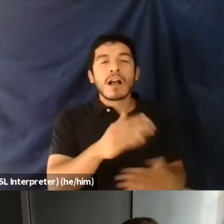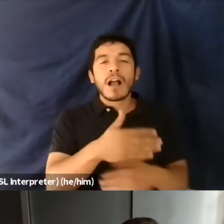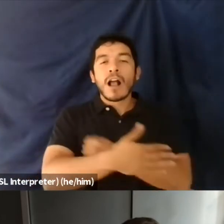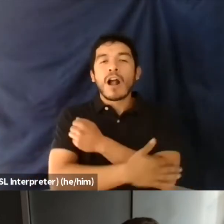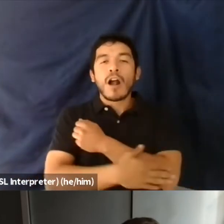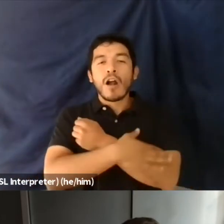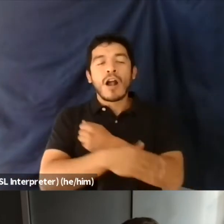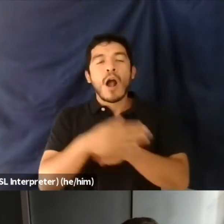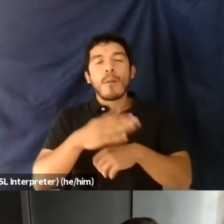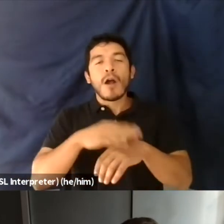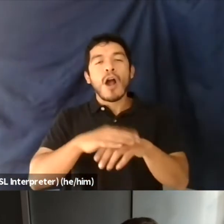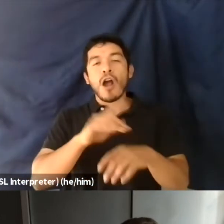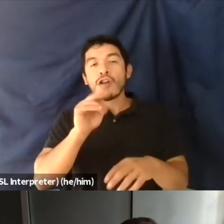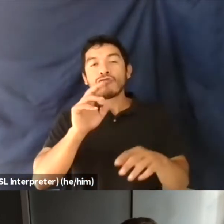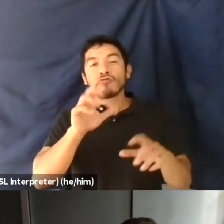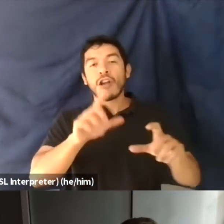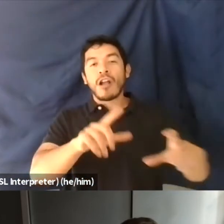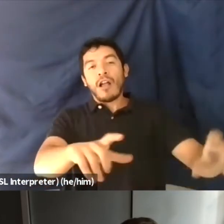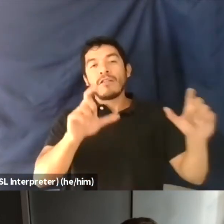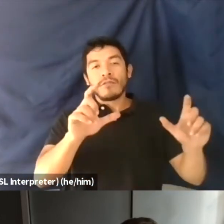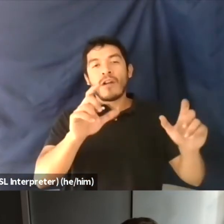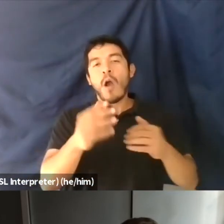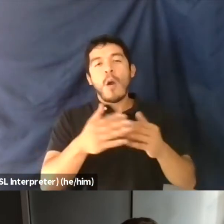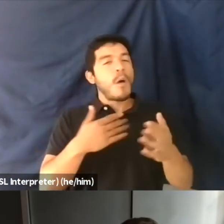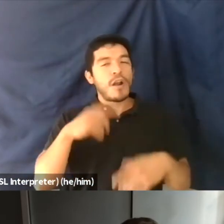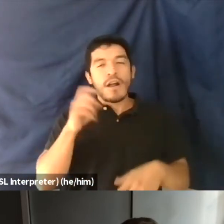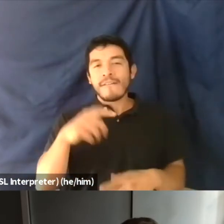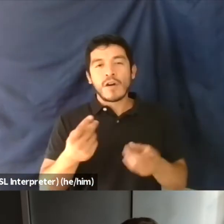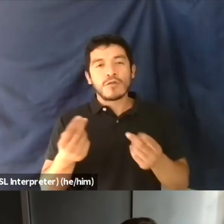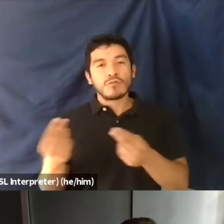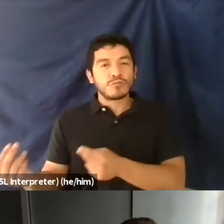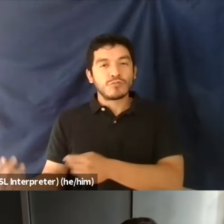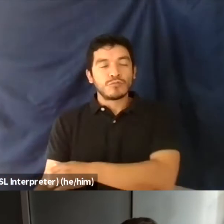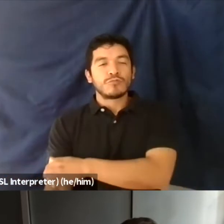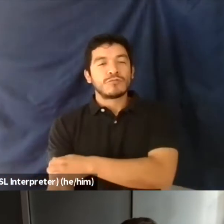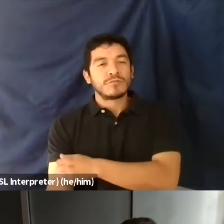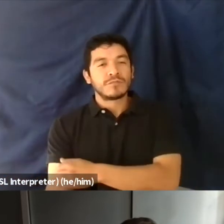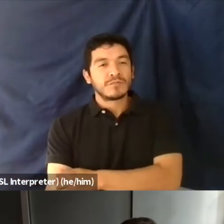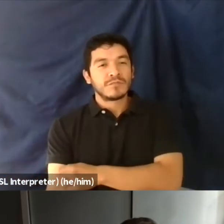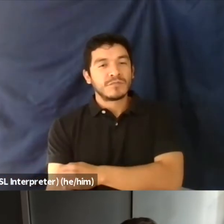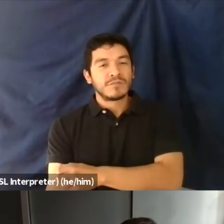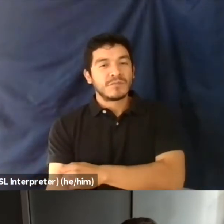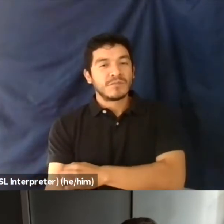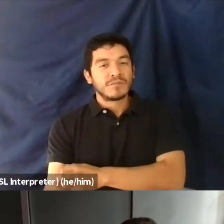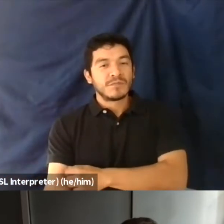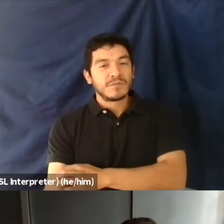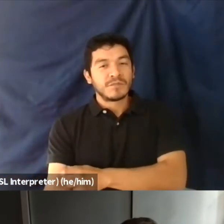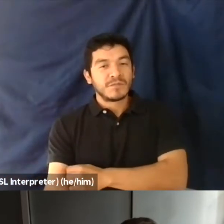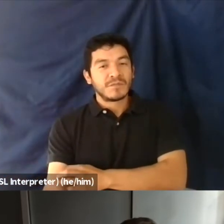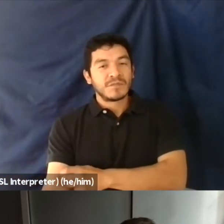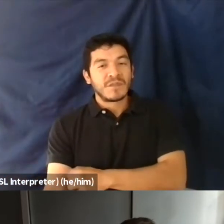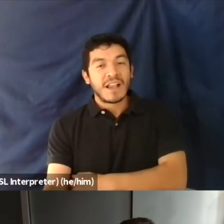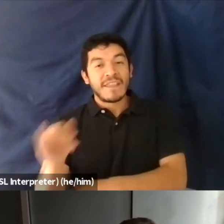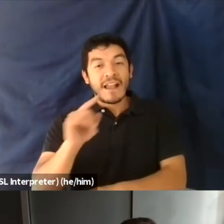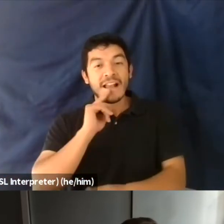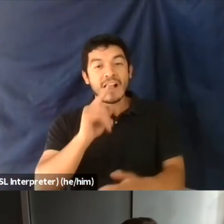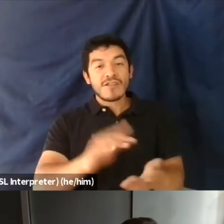of a truck or like train Trestles, whatever we have to do. And that actually became what happened.